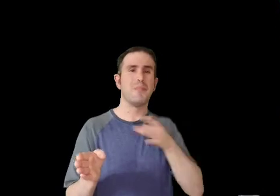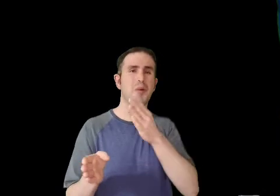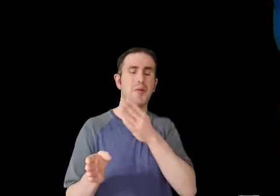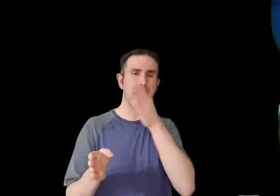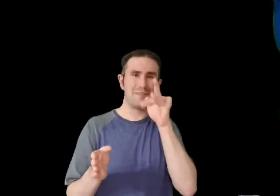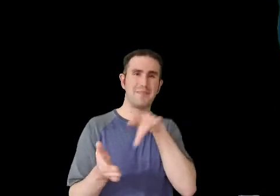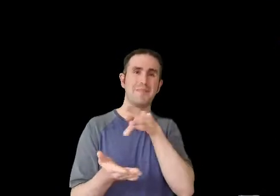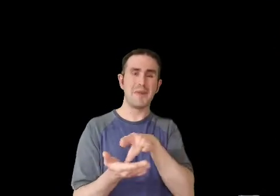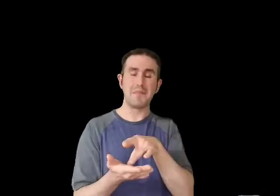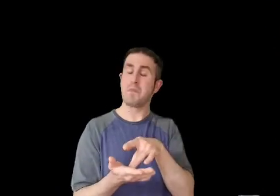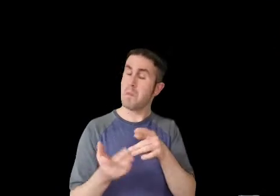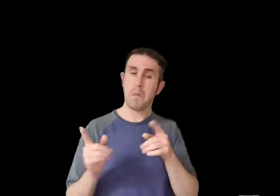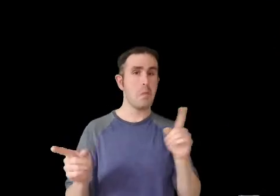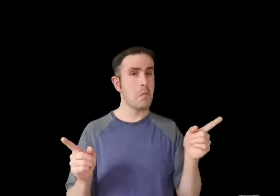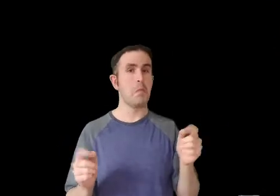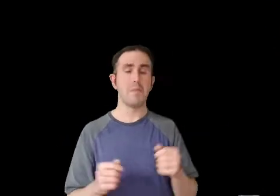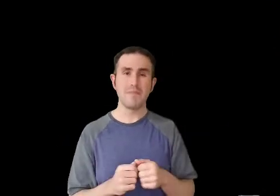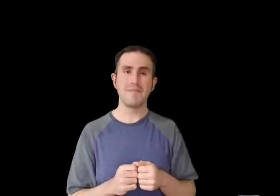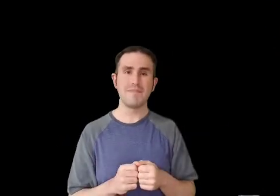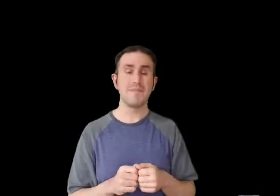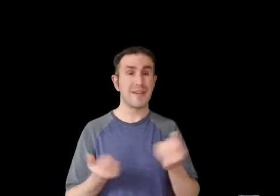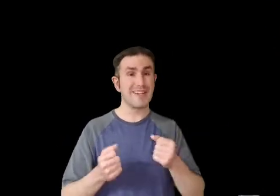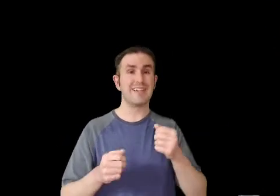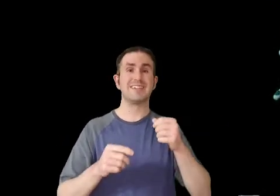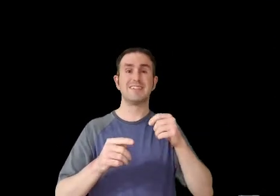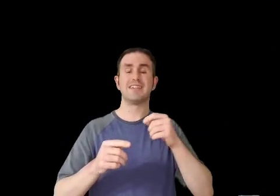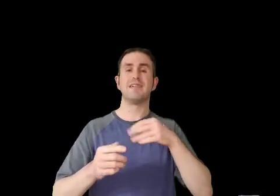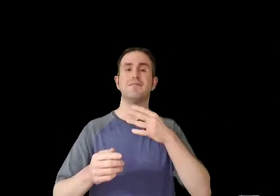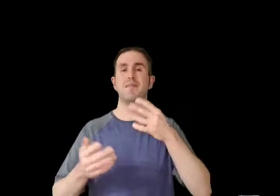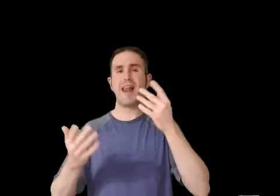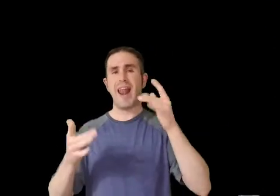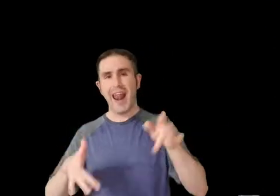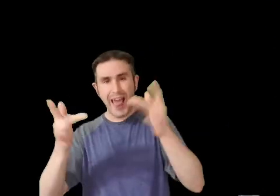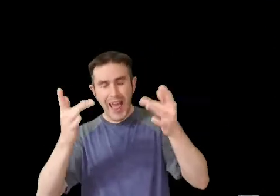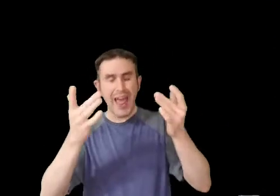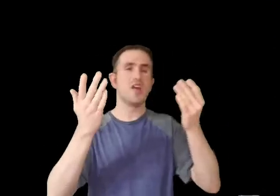Now, you can still do different shades and tints of those colors.